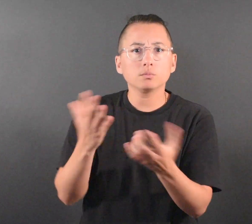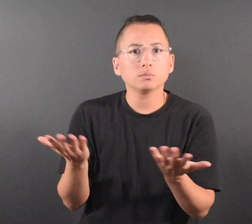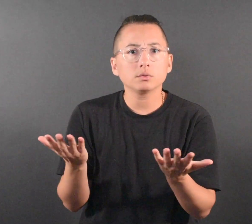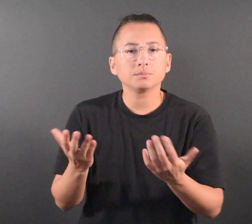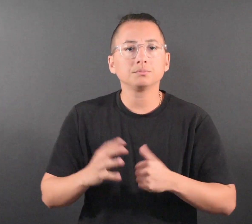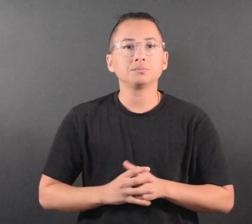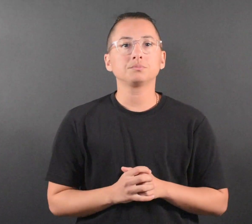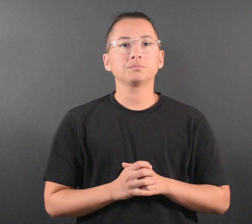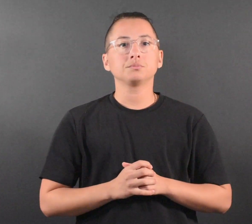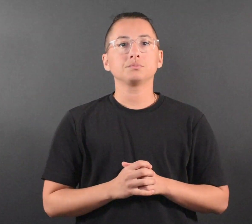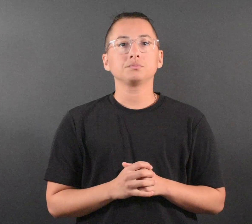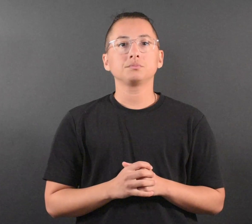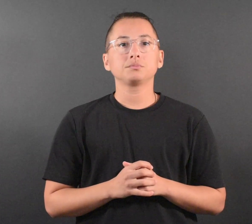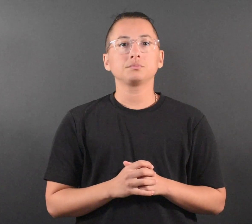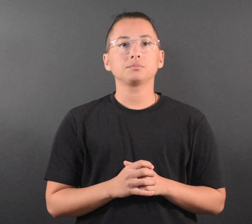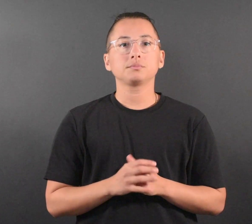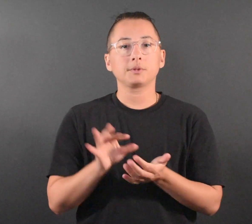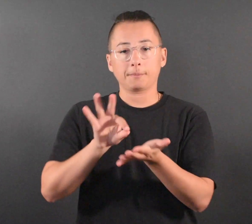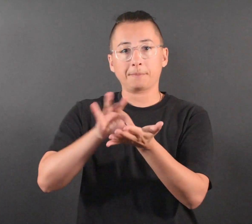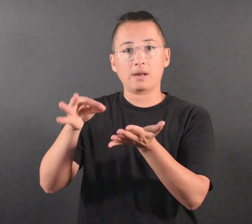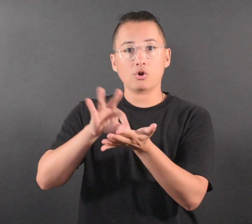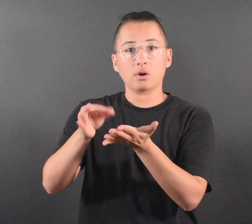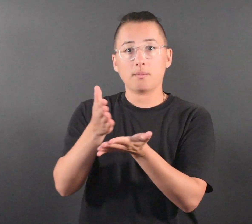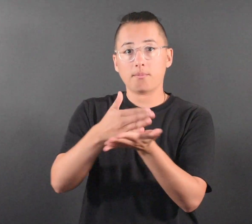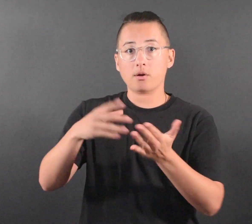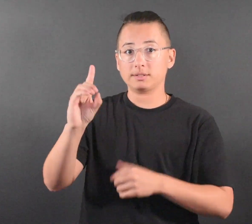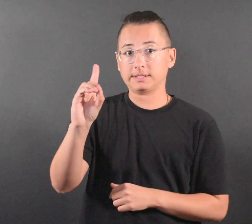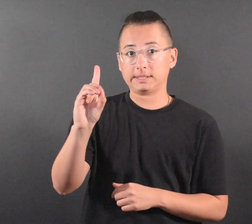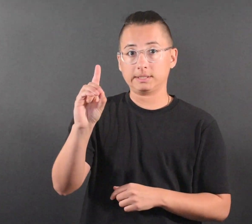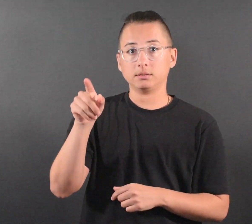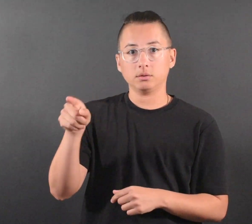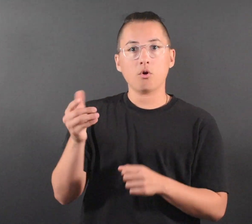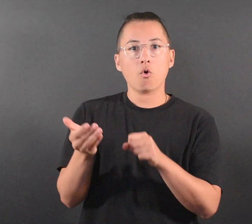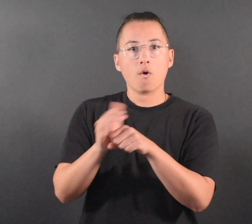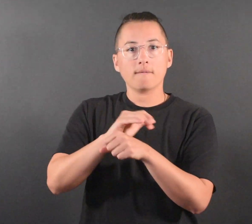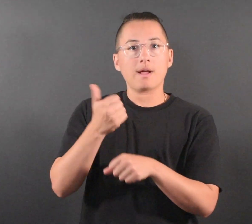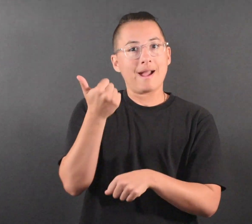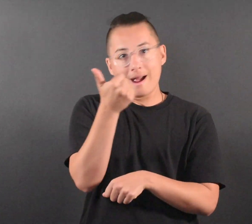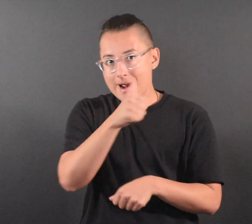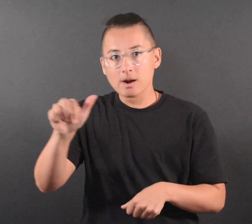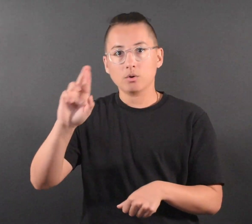Coverage of treatment fees or costs • Medicare Part D covers any prescription